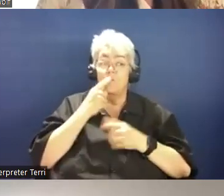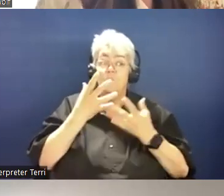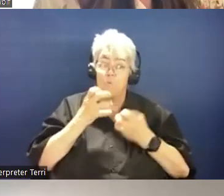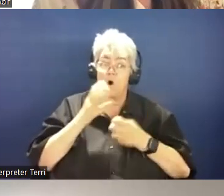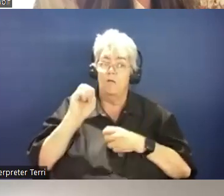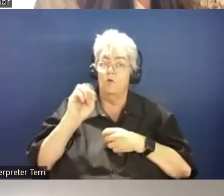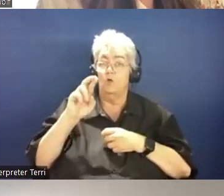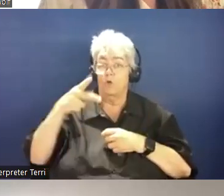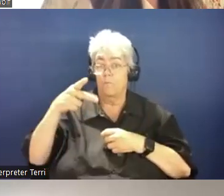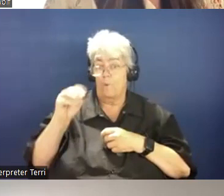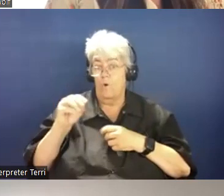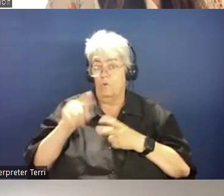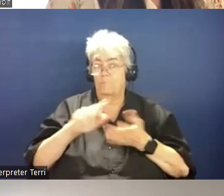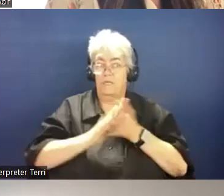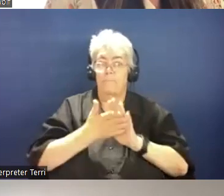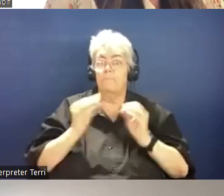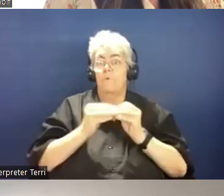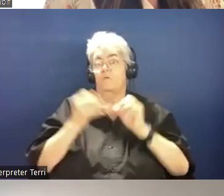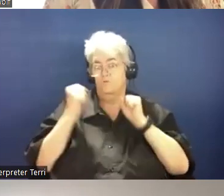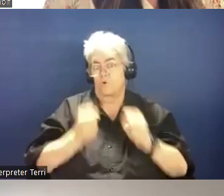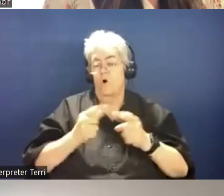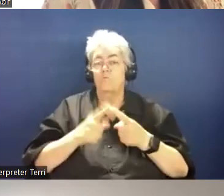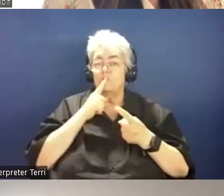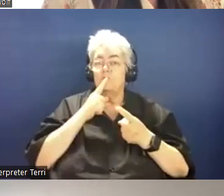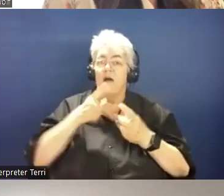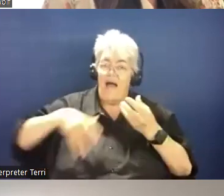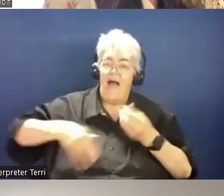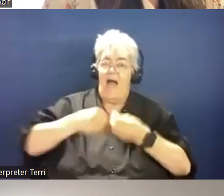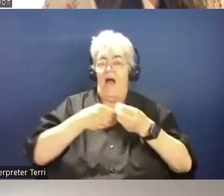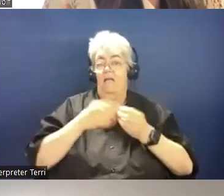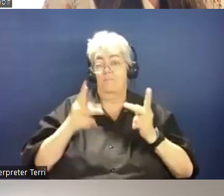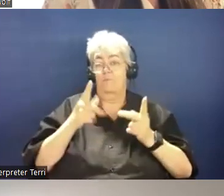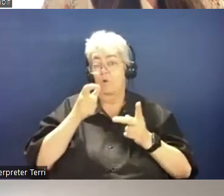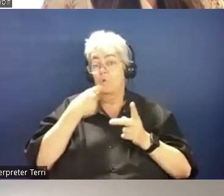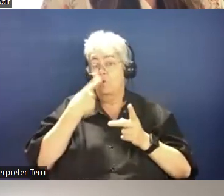we wanted to expand the people who were able to file for an ERPO.